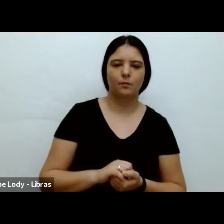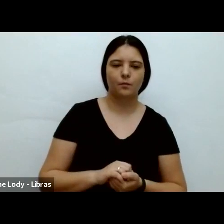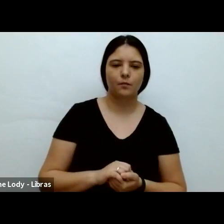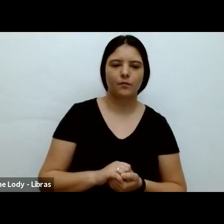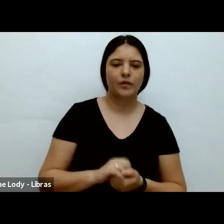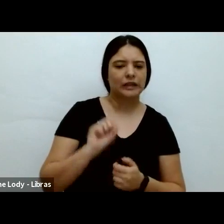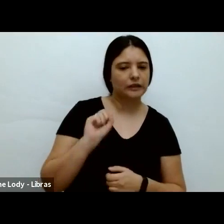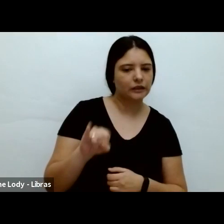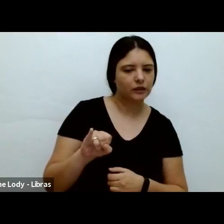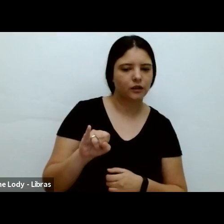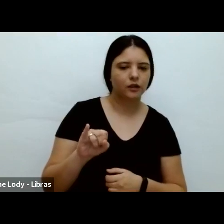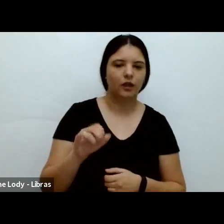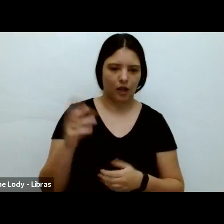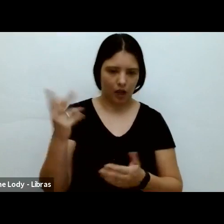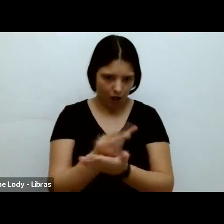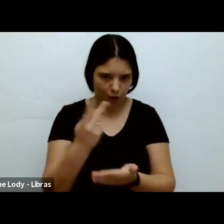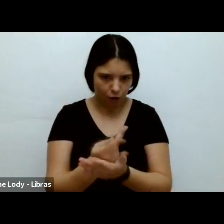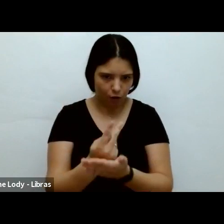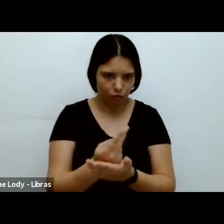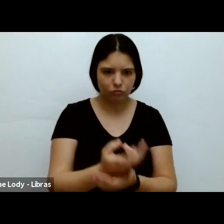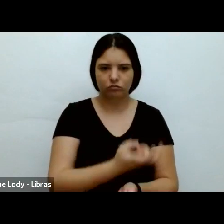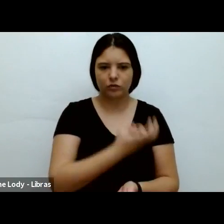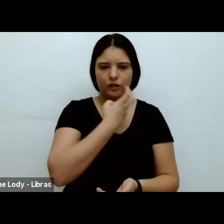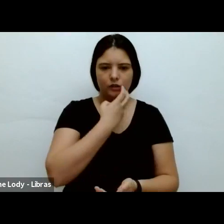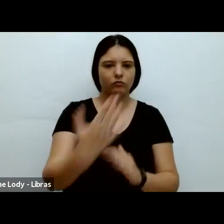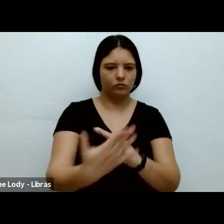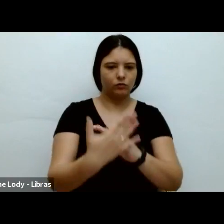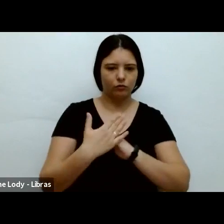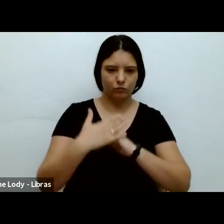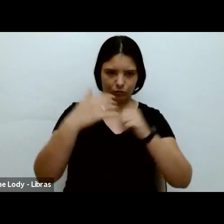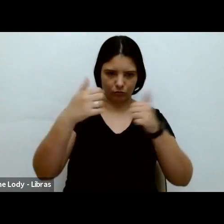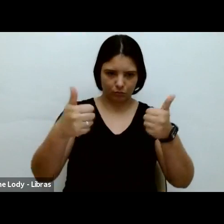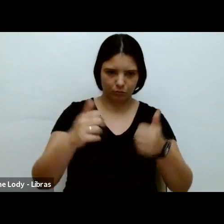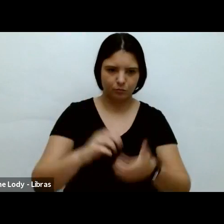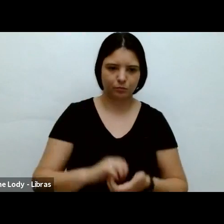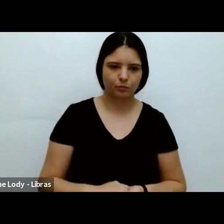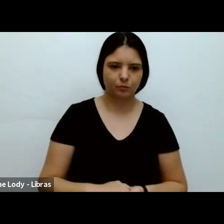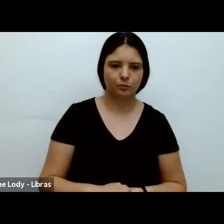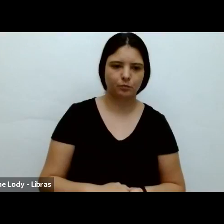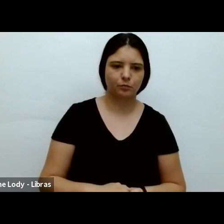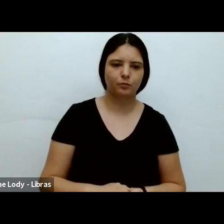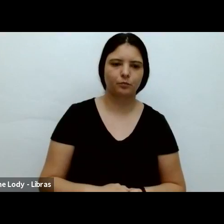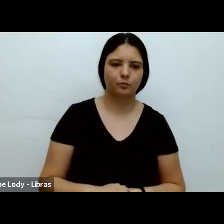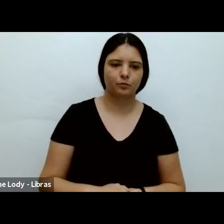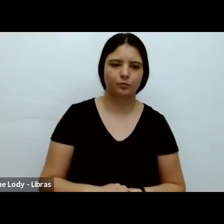And if I make any mistakes guys helped me please, i cannot. I don't want Let's go. How would array